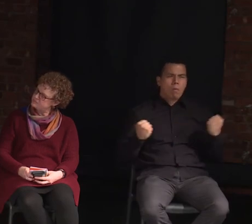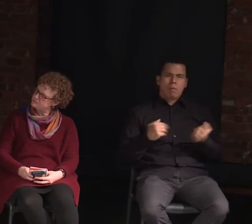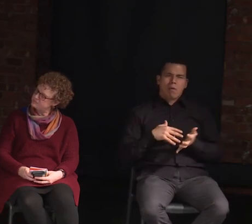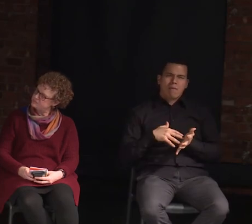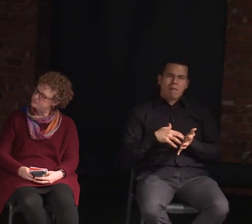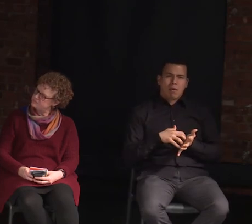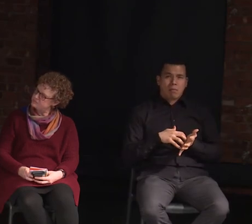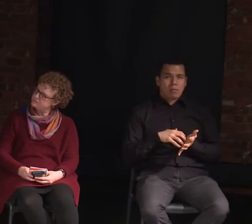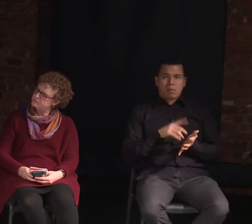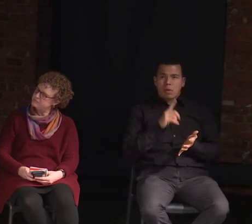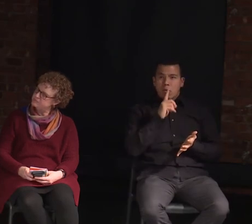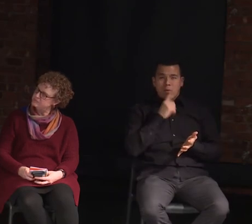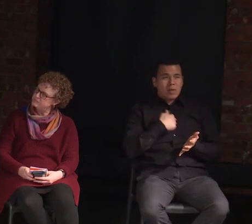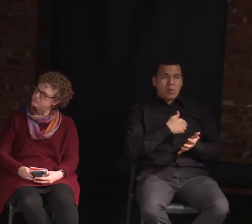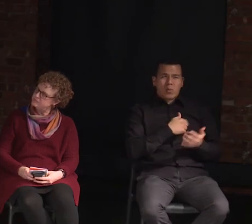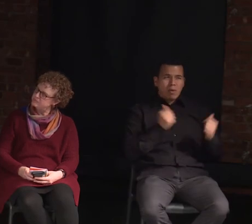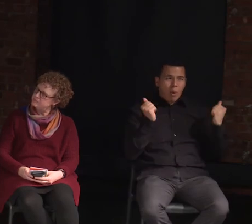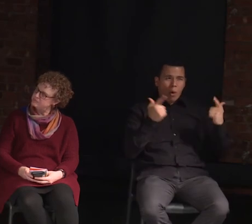all trying to get to the same place.